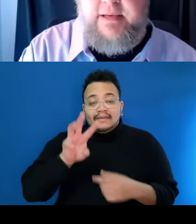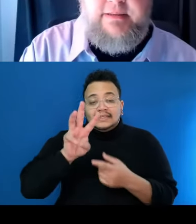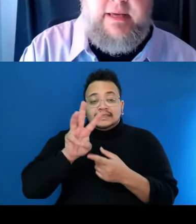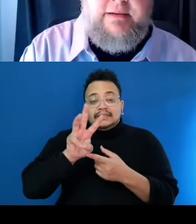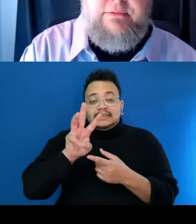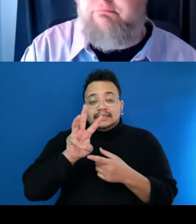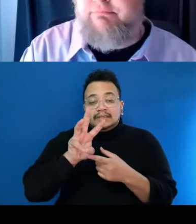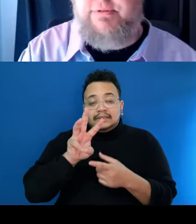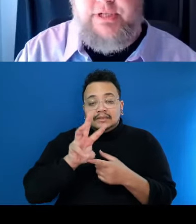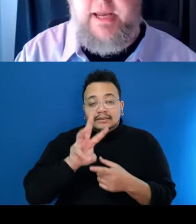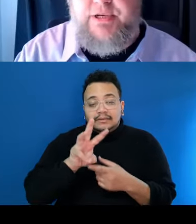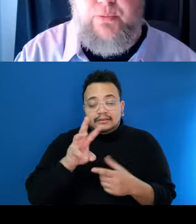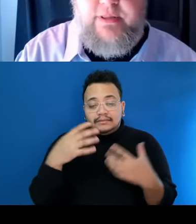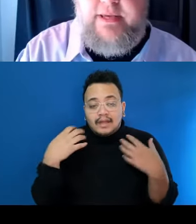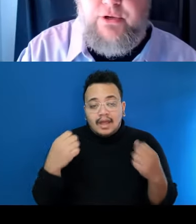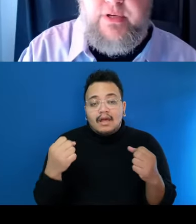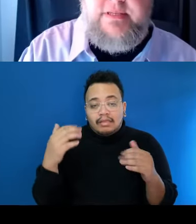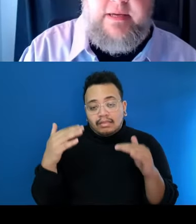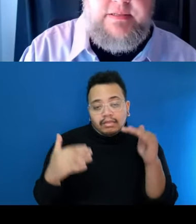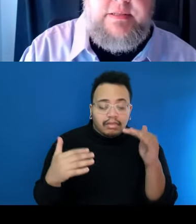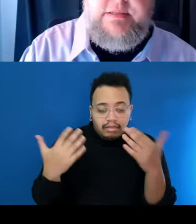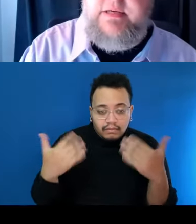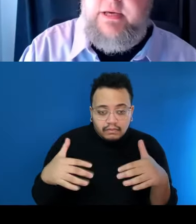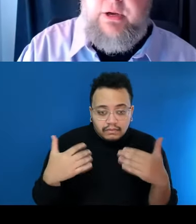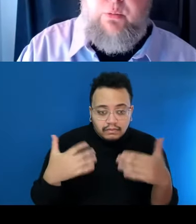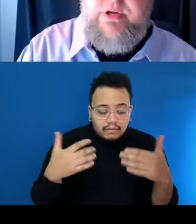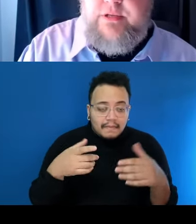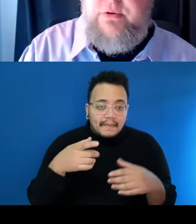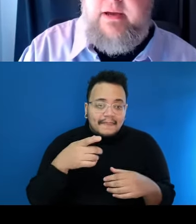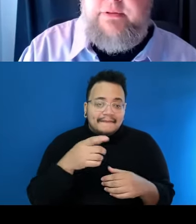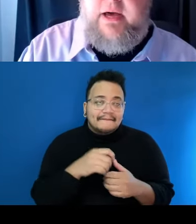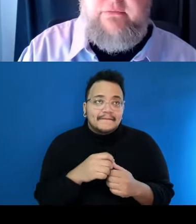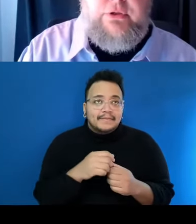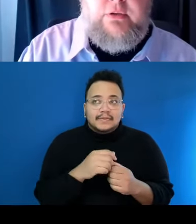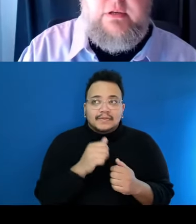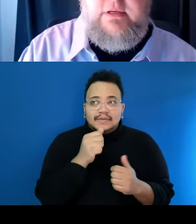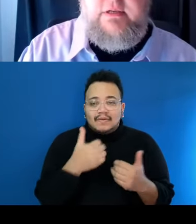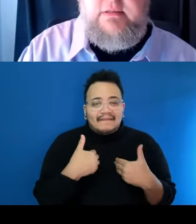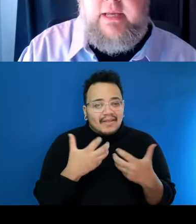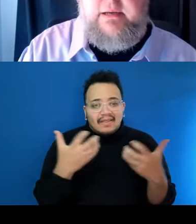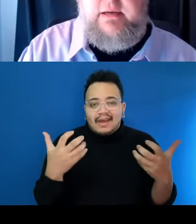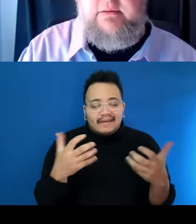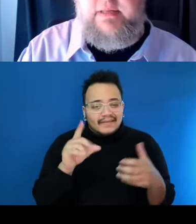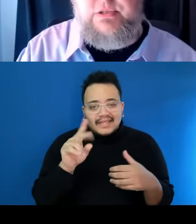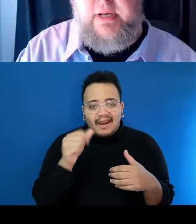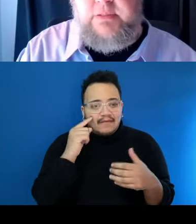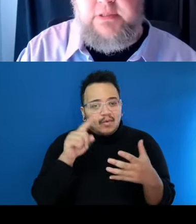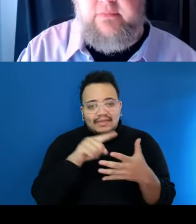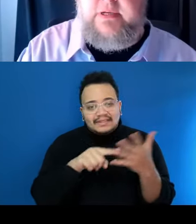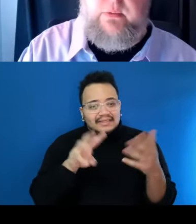that change with increased ACEs. We don't have a lot of good data that's transpacific.